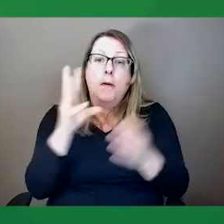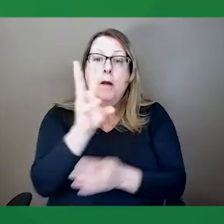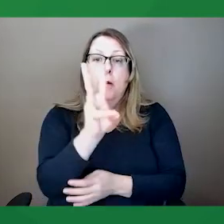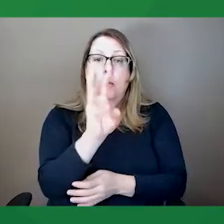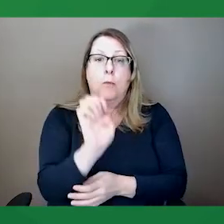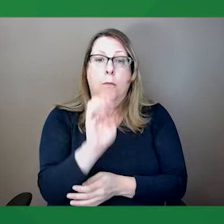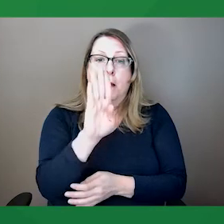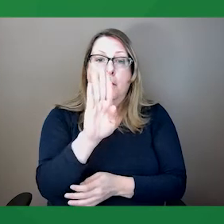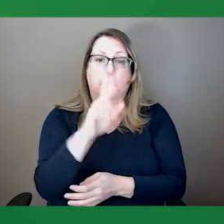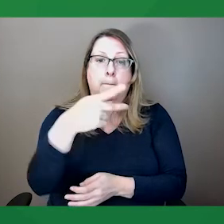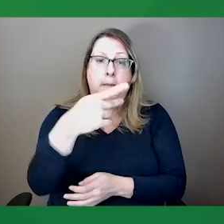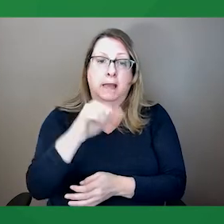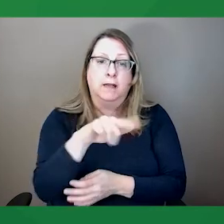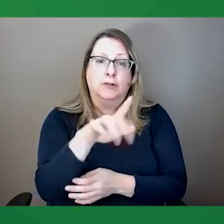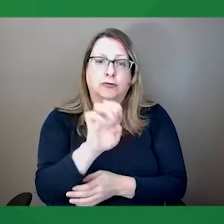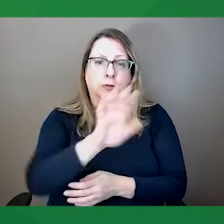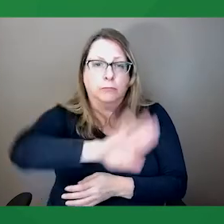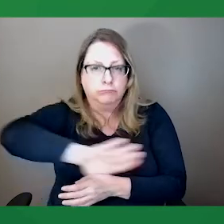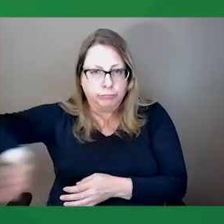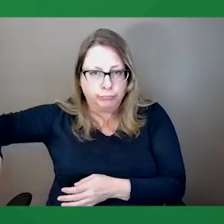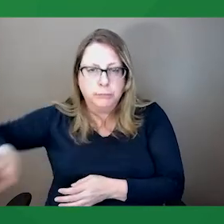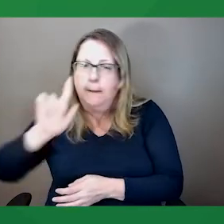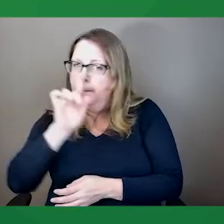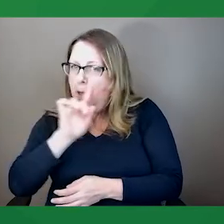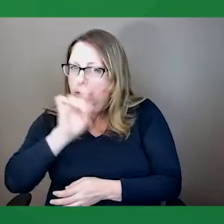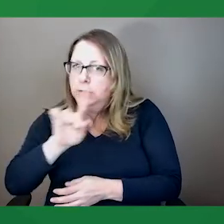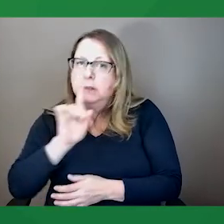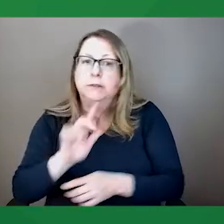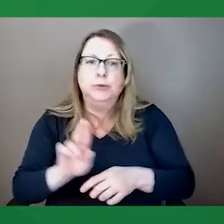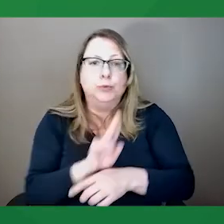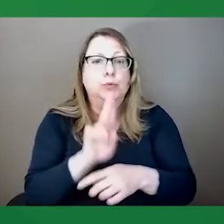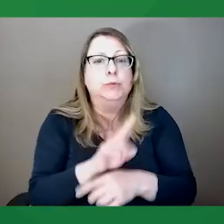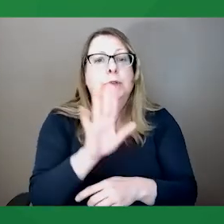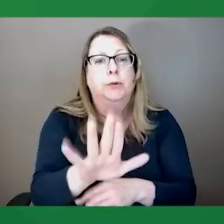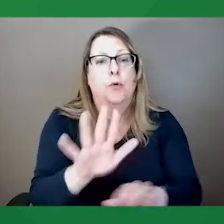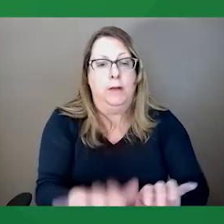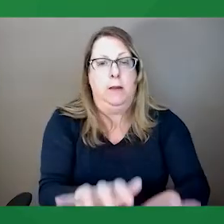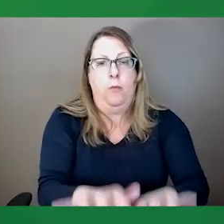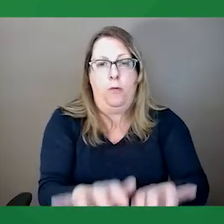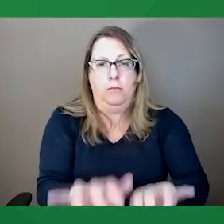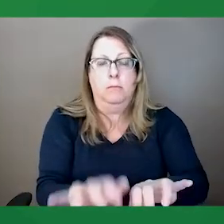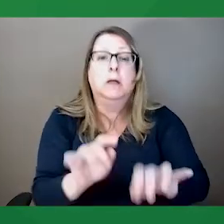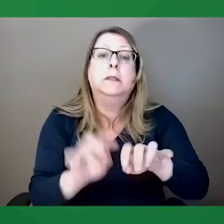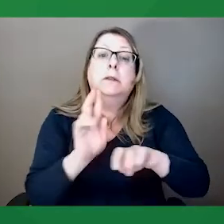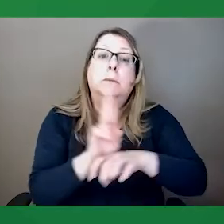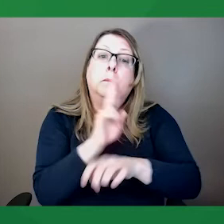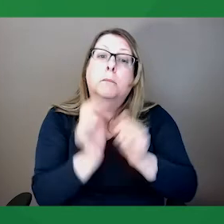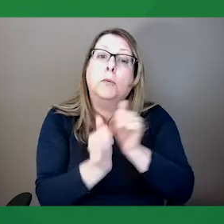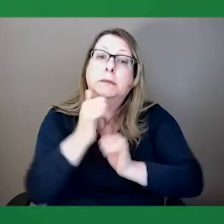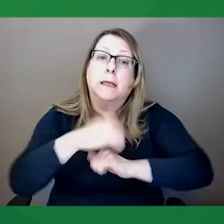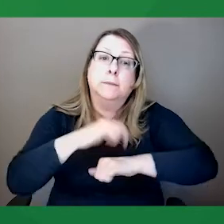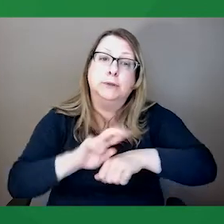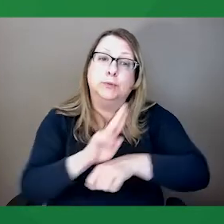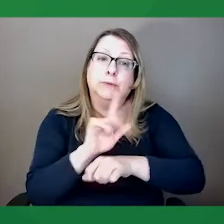So when you open a webpage, put your mouse away, try to operate your website, typically you will use tab